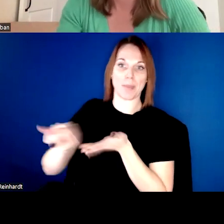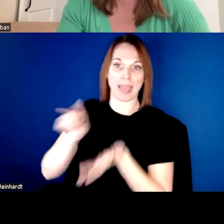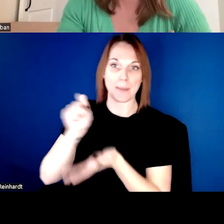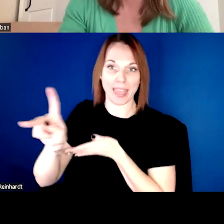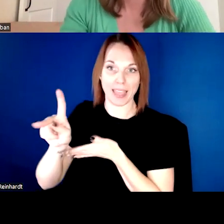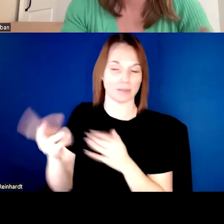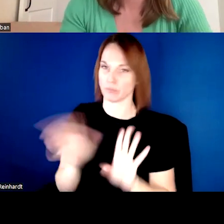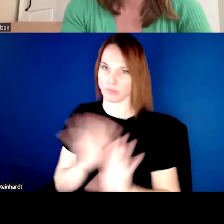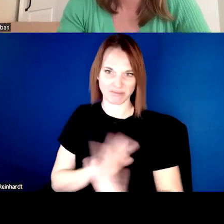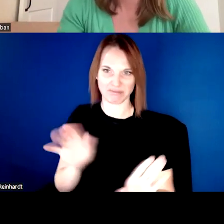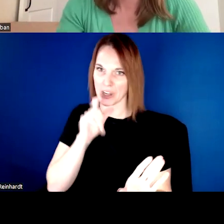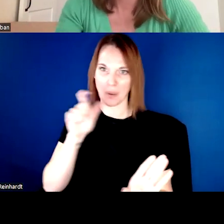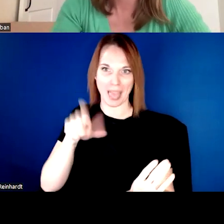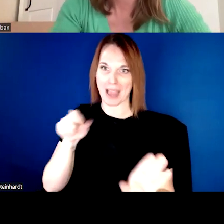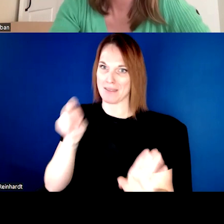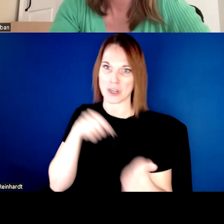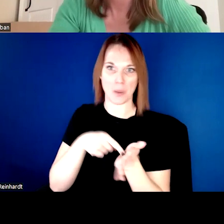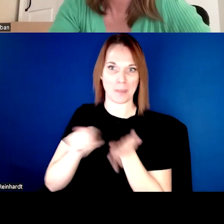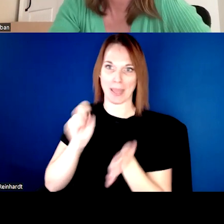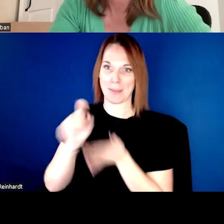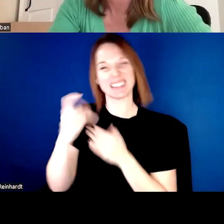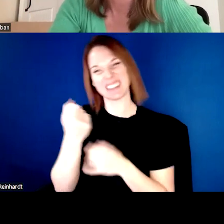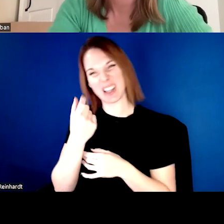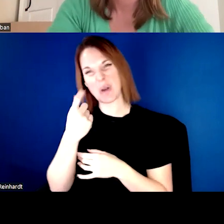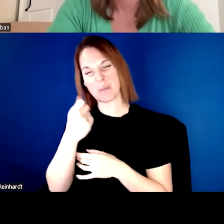have to pay back - there is some upfront cost to actually applying for Grants or